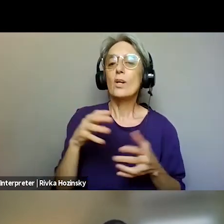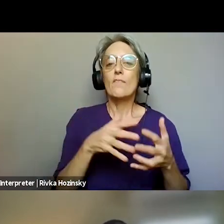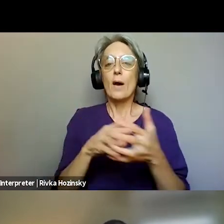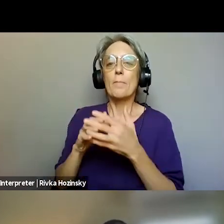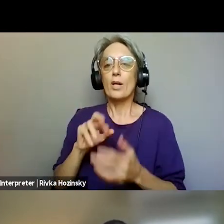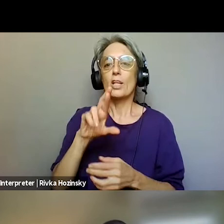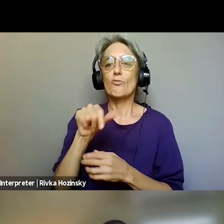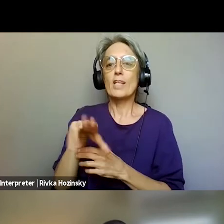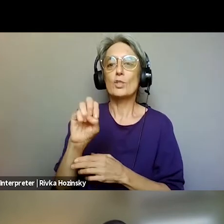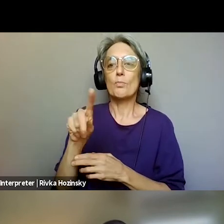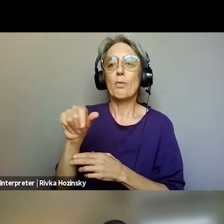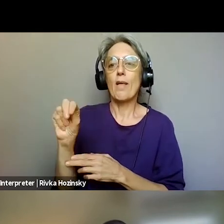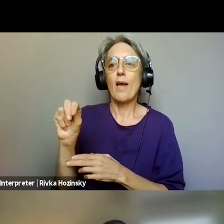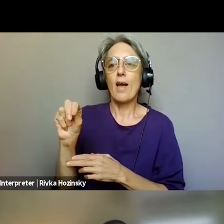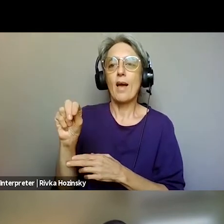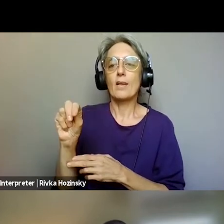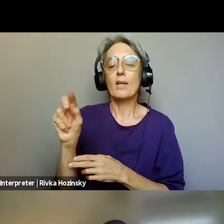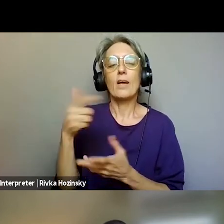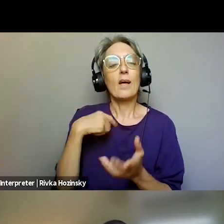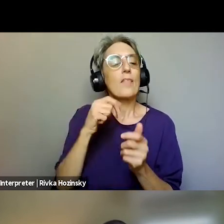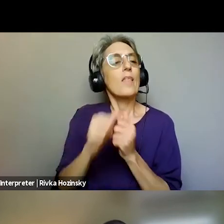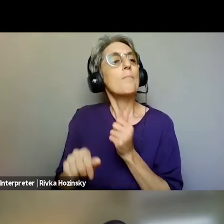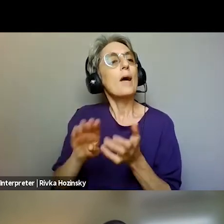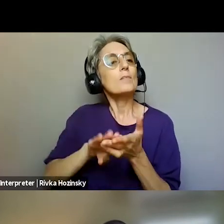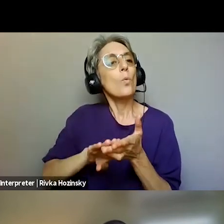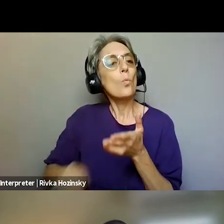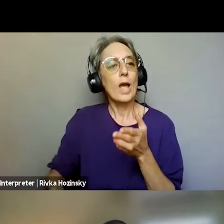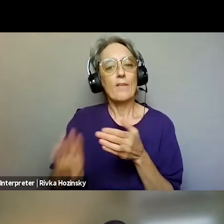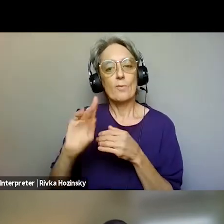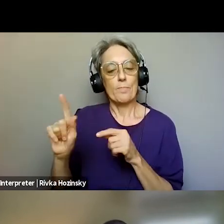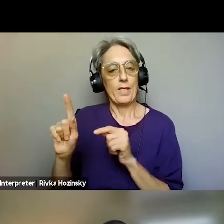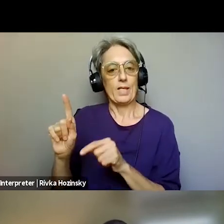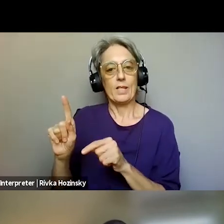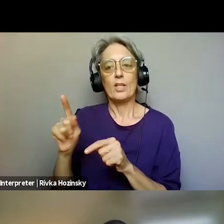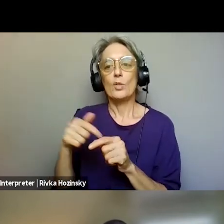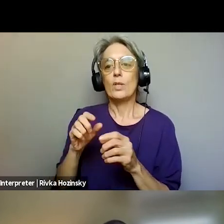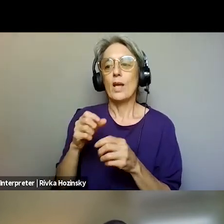a waiver ability where states can expand postpartum Medicaid for up to a year which